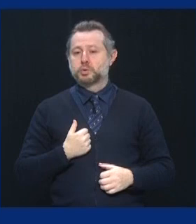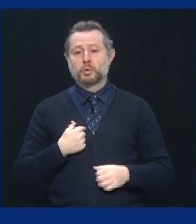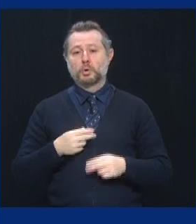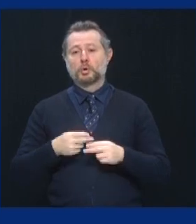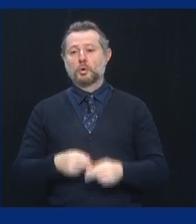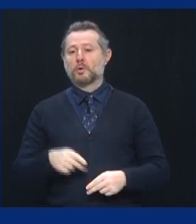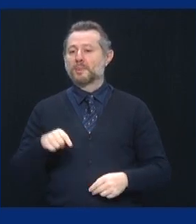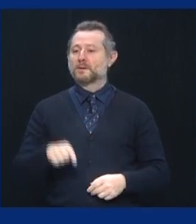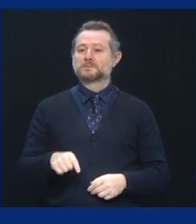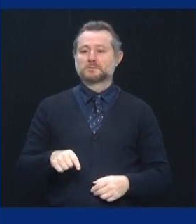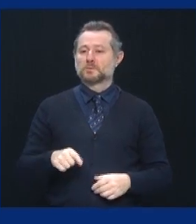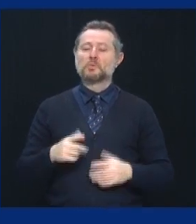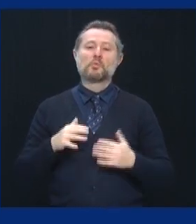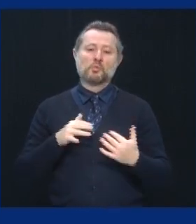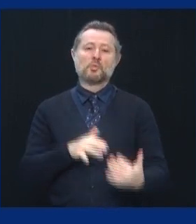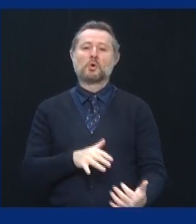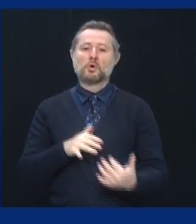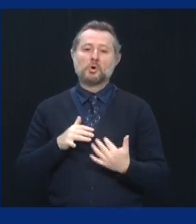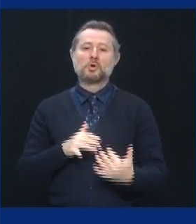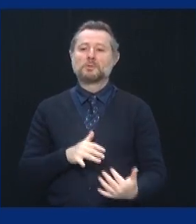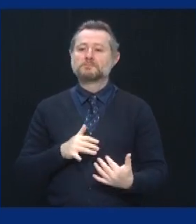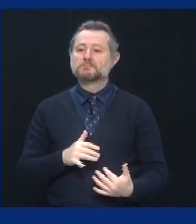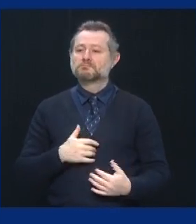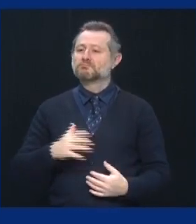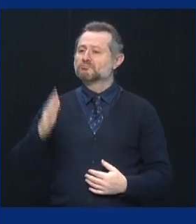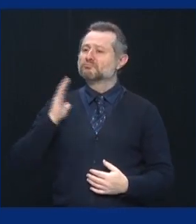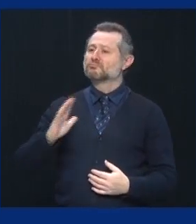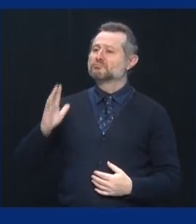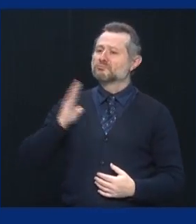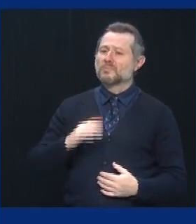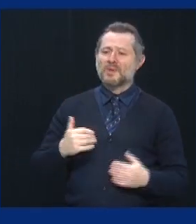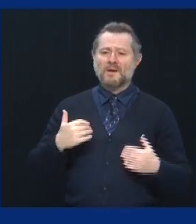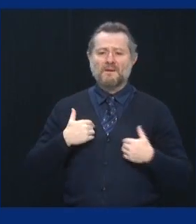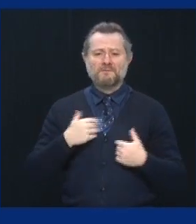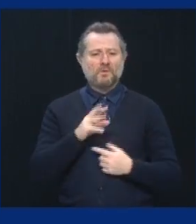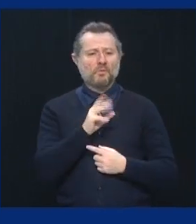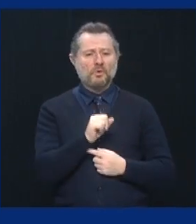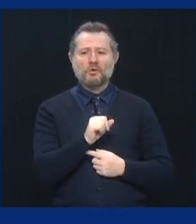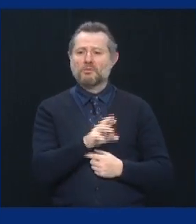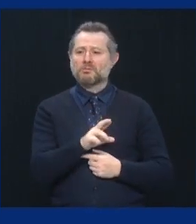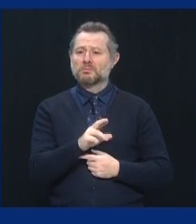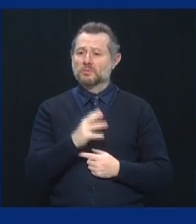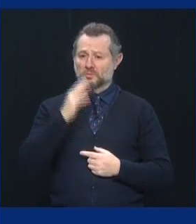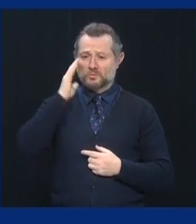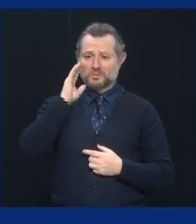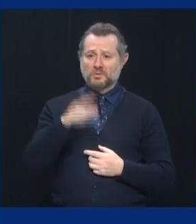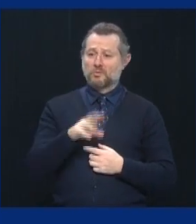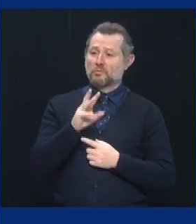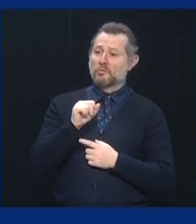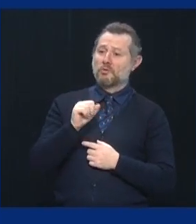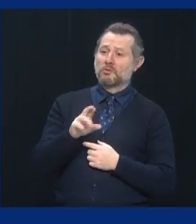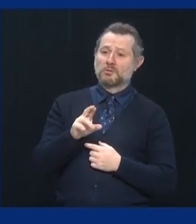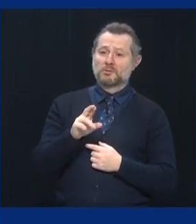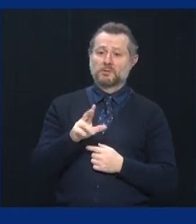GROCERIES, THESE BAGS. IT'S BEEN 329 DAYS. BUT THIS IS A WAR. THINK OF IT LIKE A WAR. AND WE'VE HAD GENERATIONS WHO